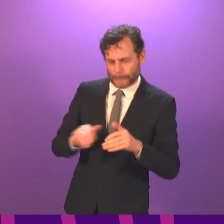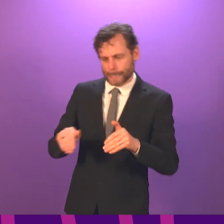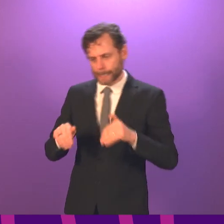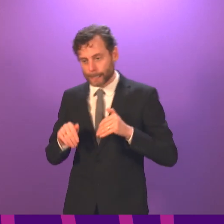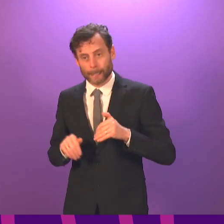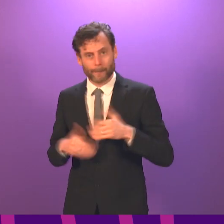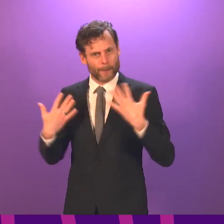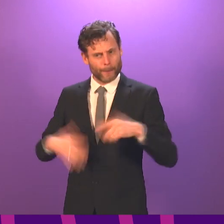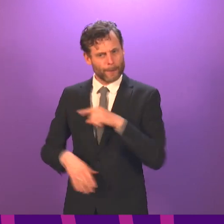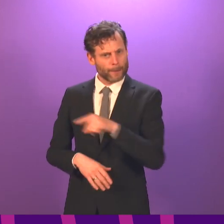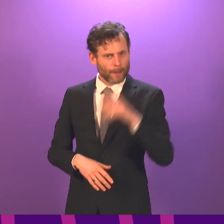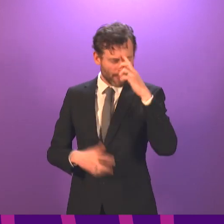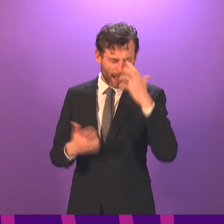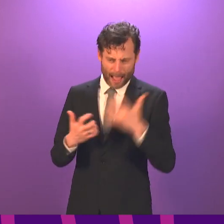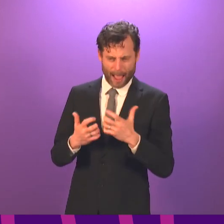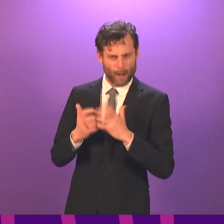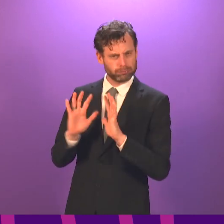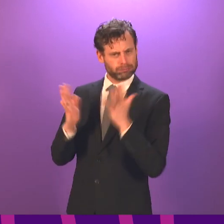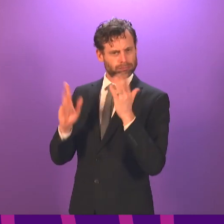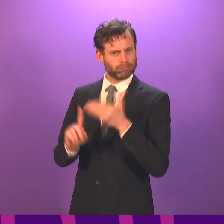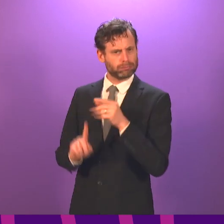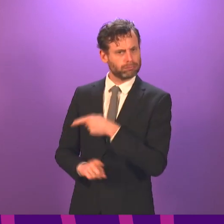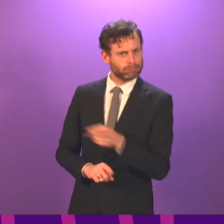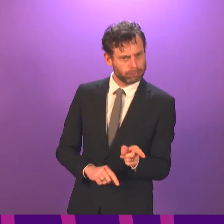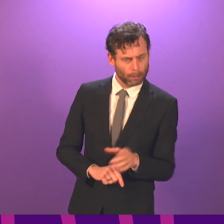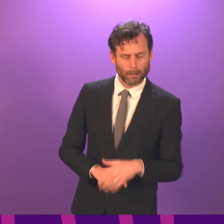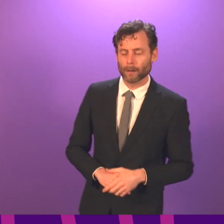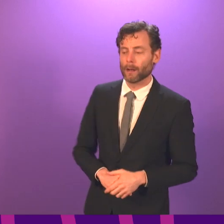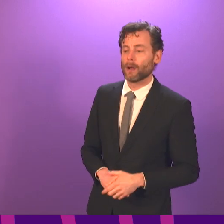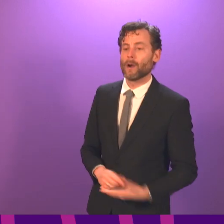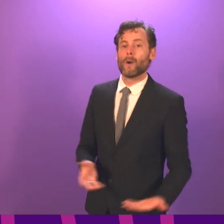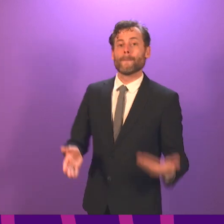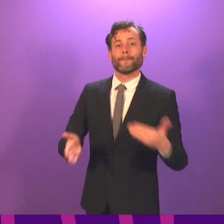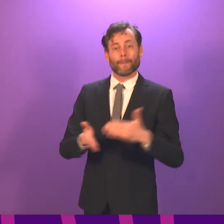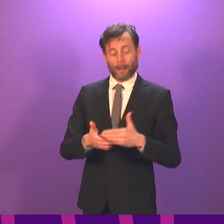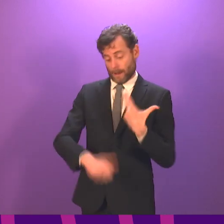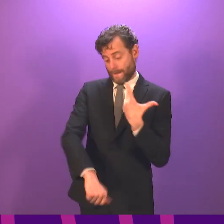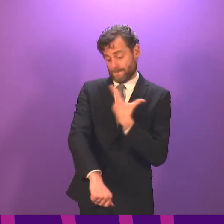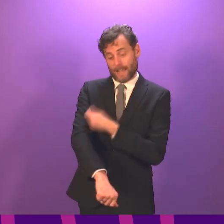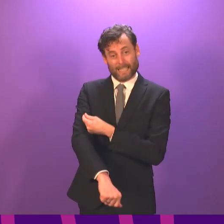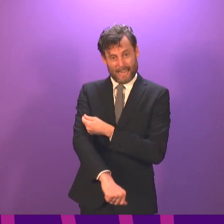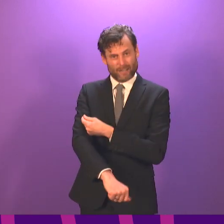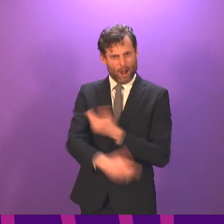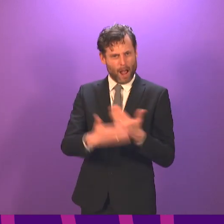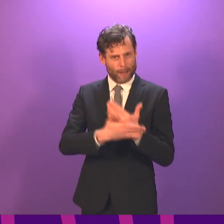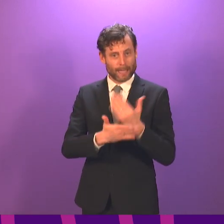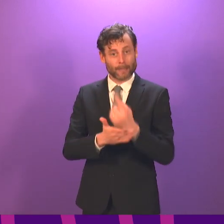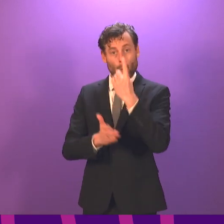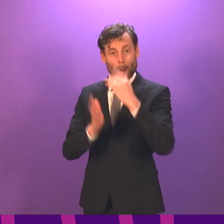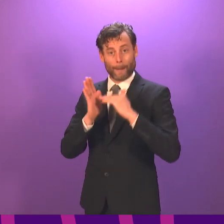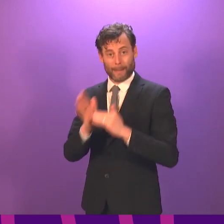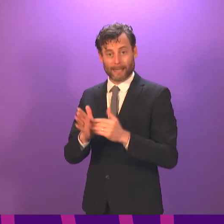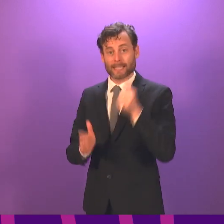I will now give a short update on the vaccination programme. As at 8.30 this morning, 1,634,361